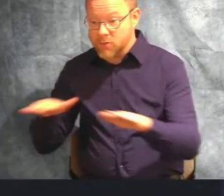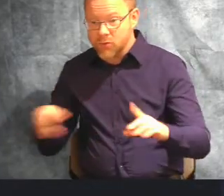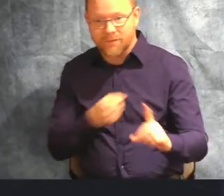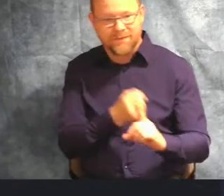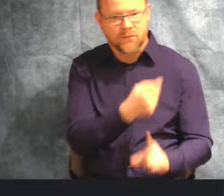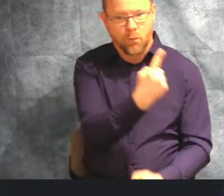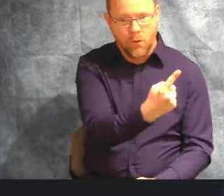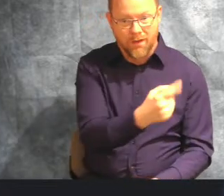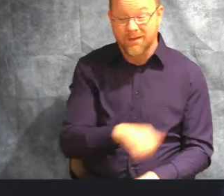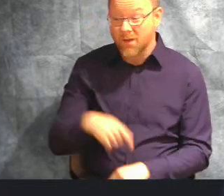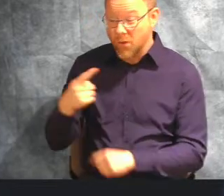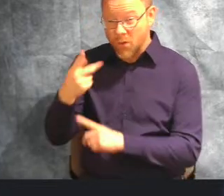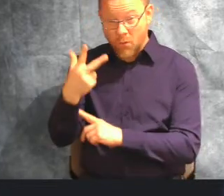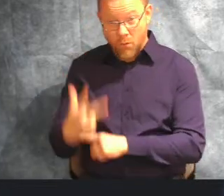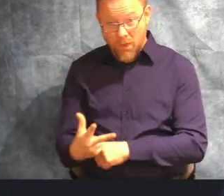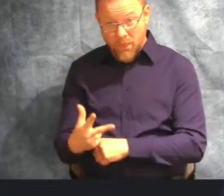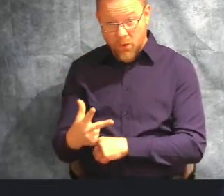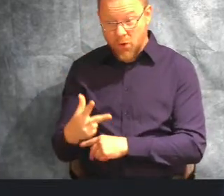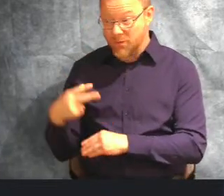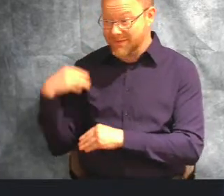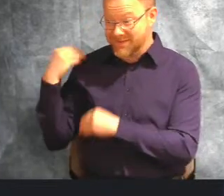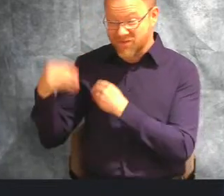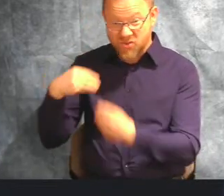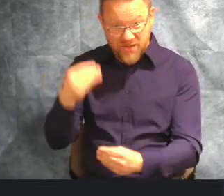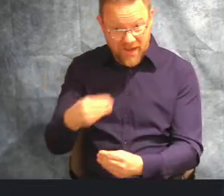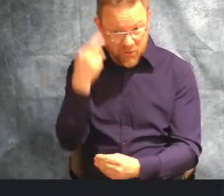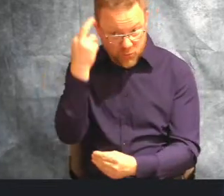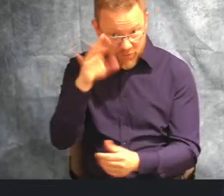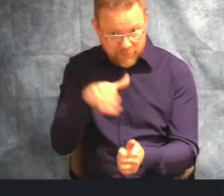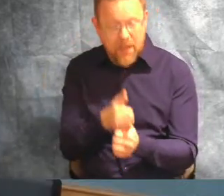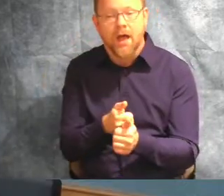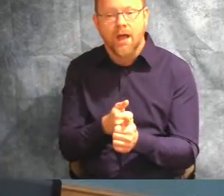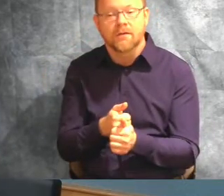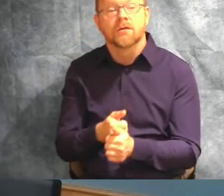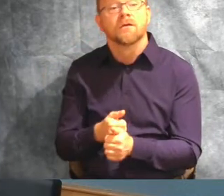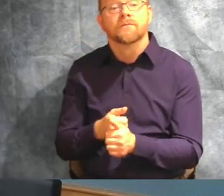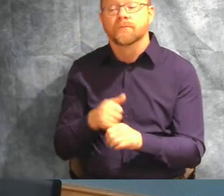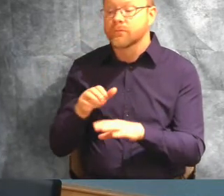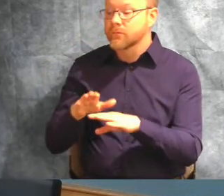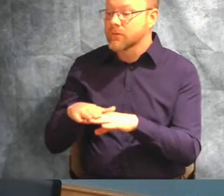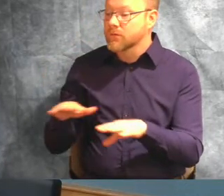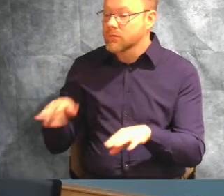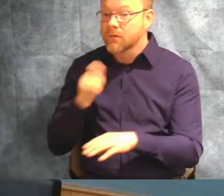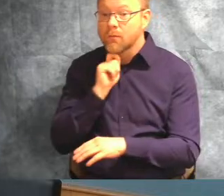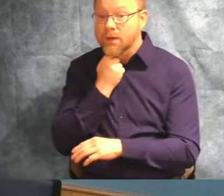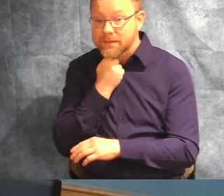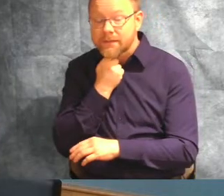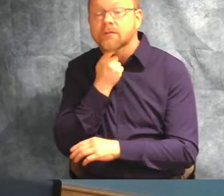having a genetic casual basis. And whereas childhood apraxia of speech causes children